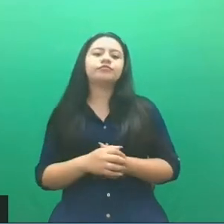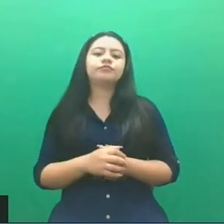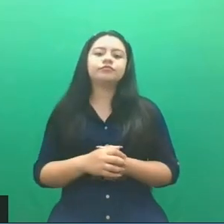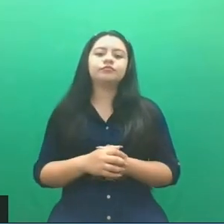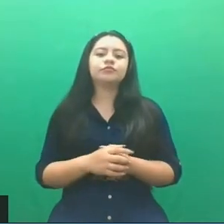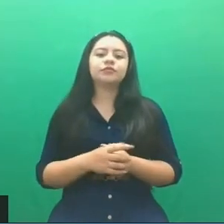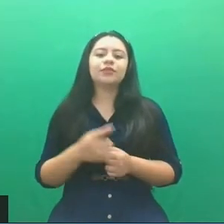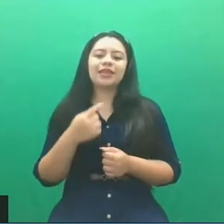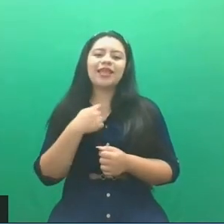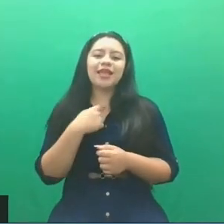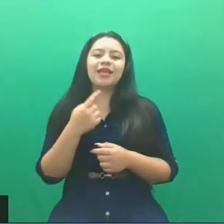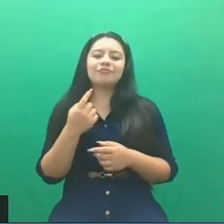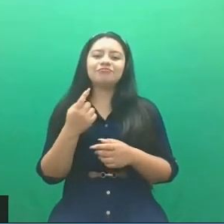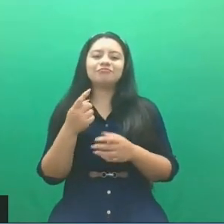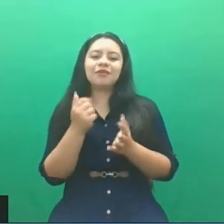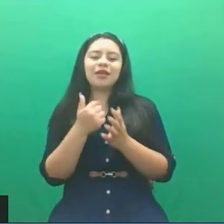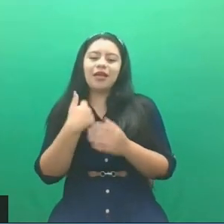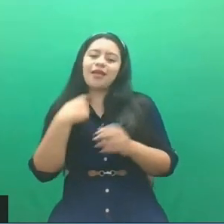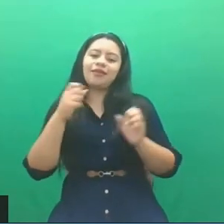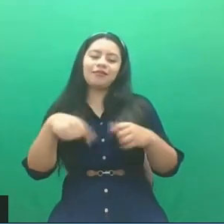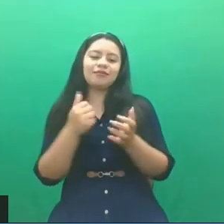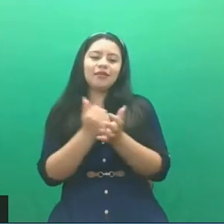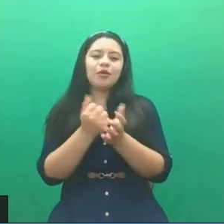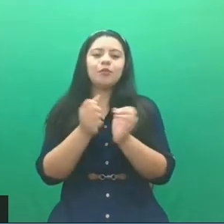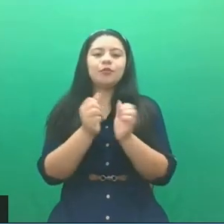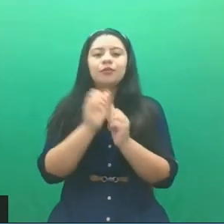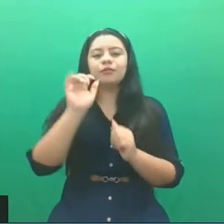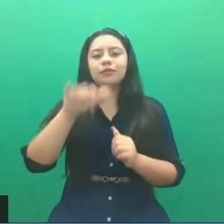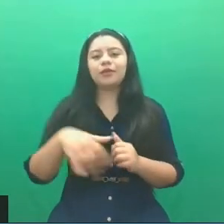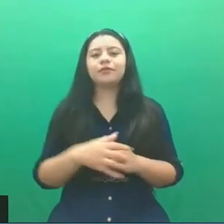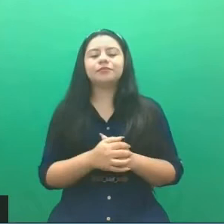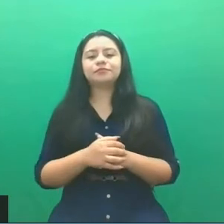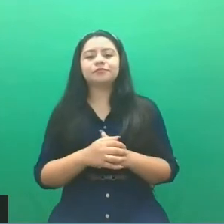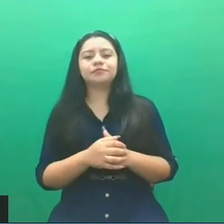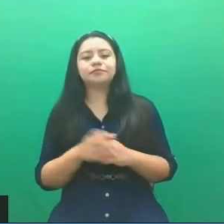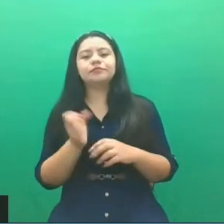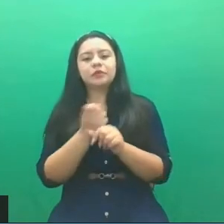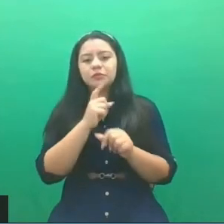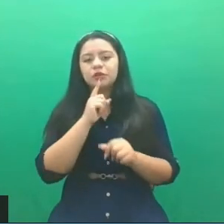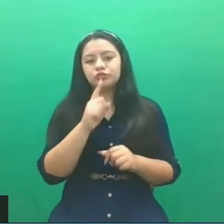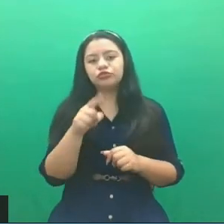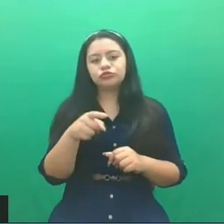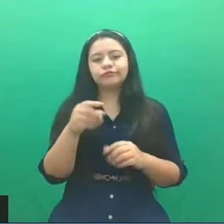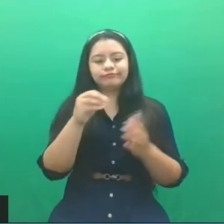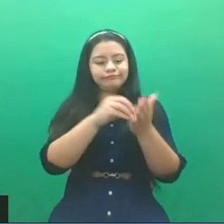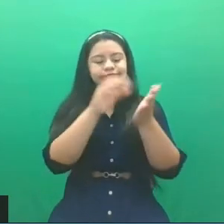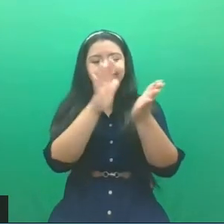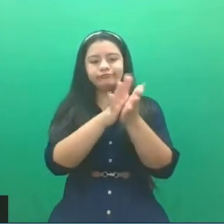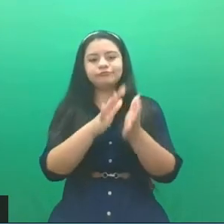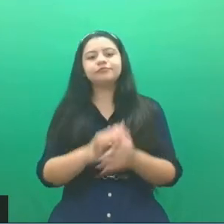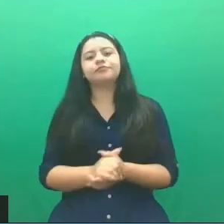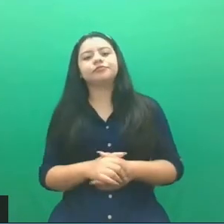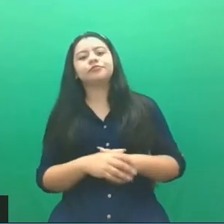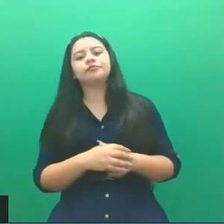will set them right. So do you and make sure you do that right. What I would say is for